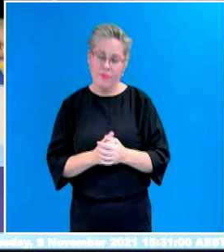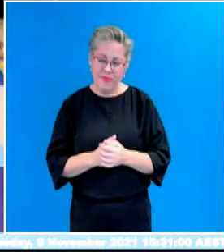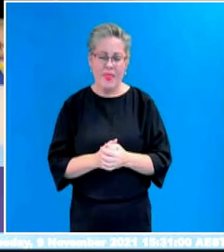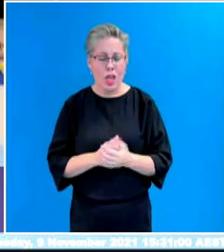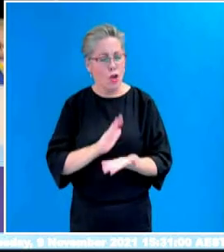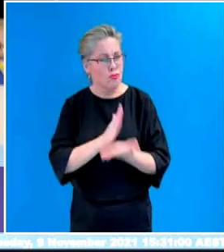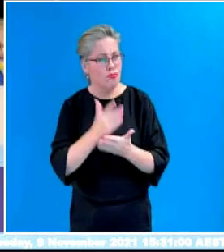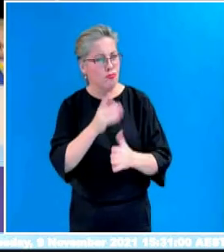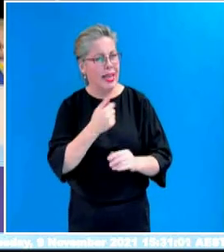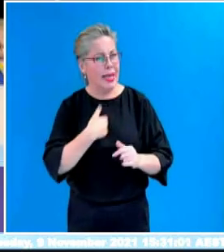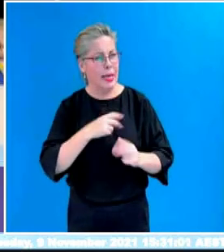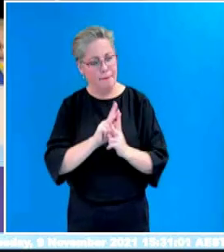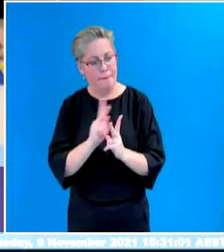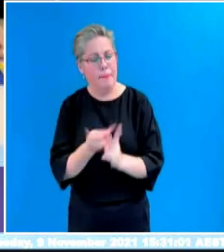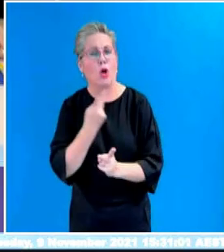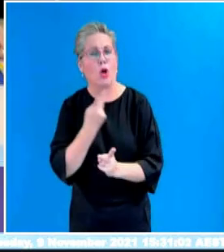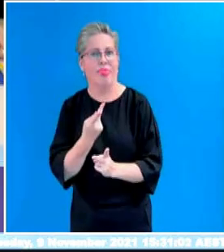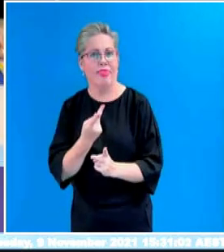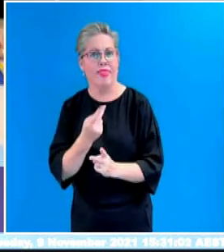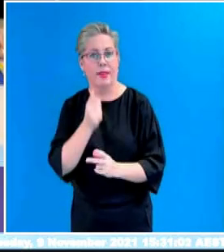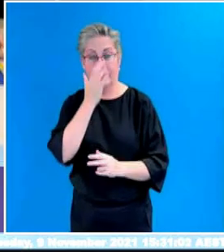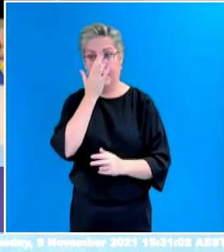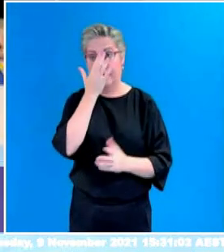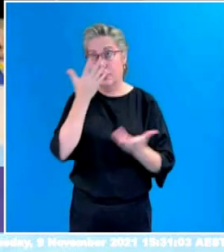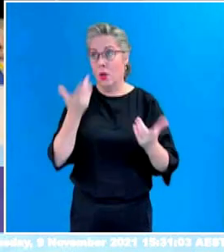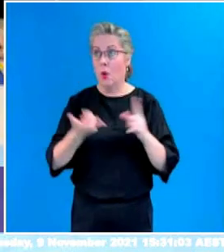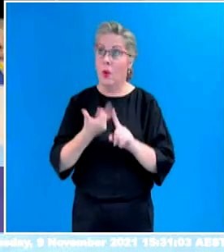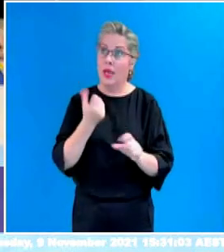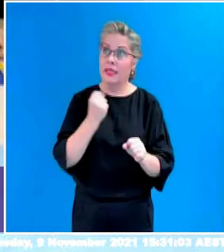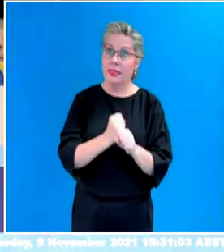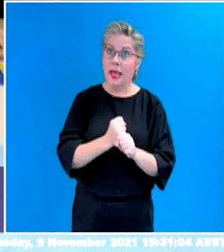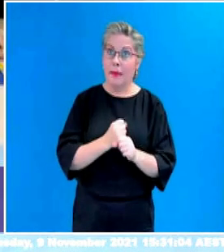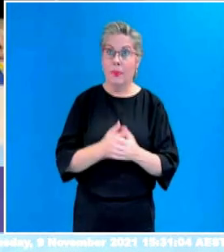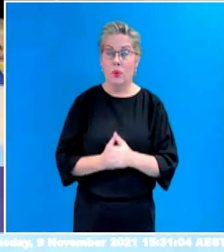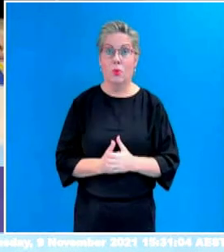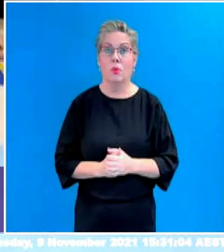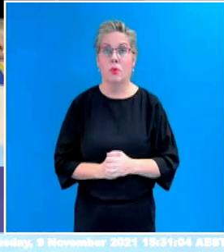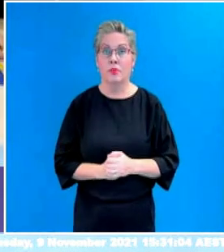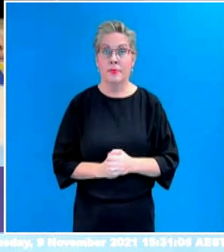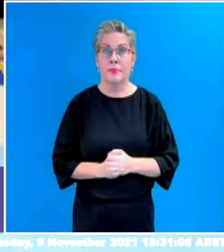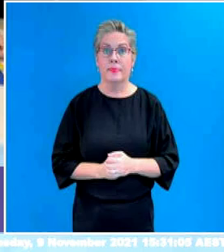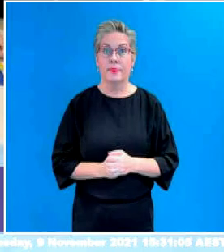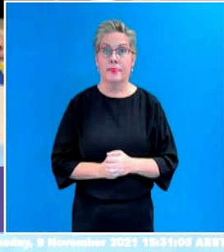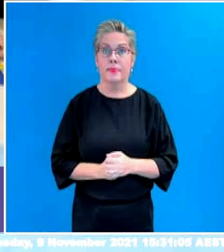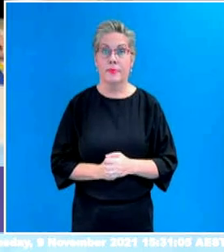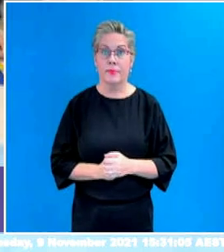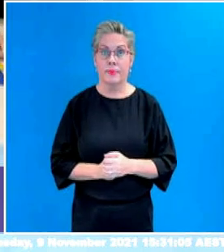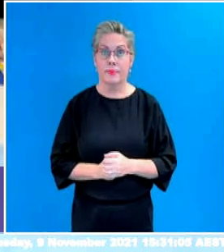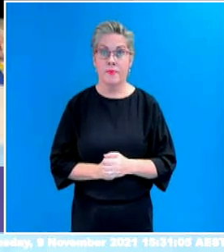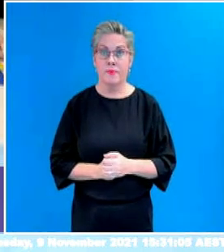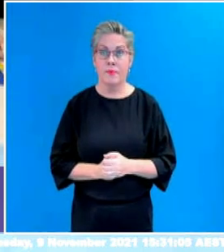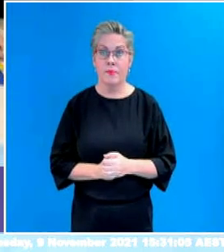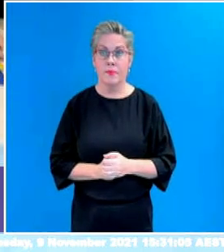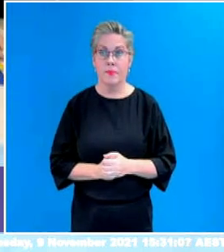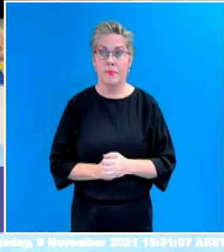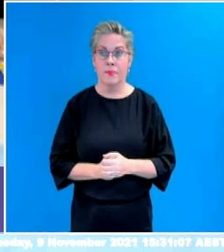For example, when we are talking about the way in which refusal of a reasonable